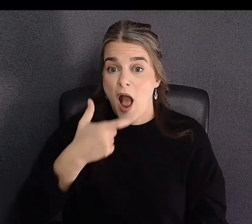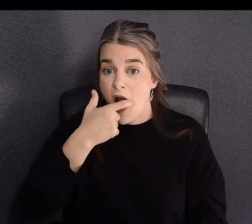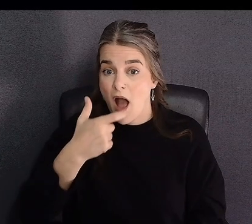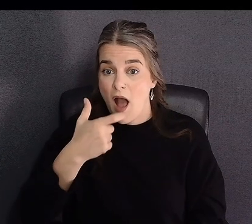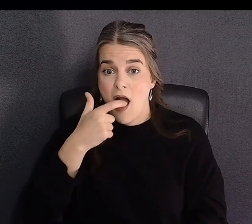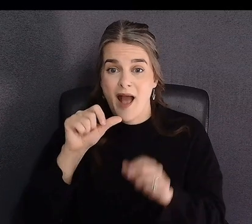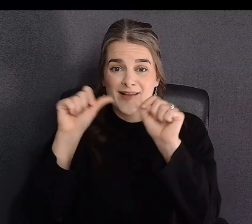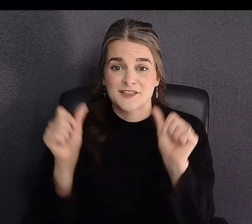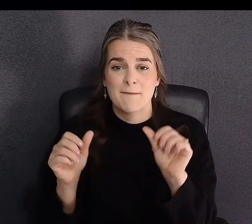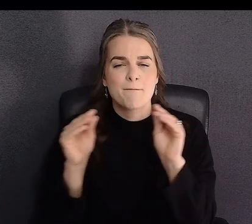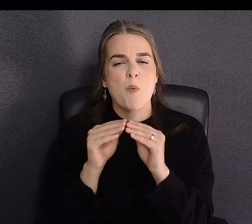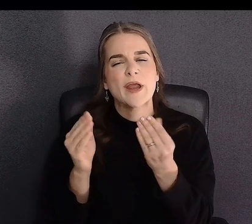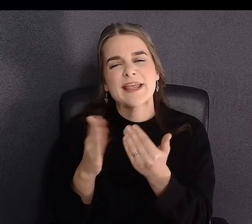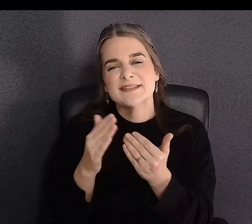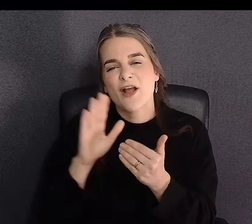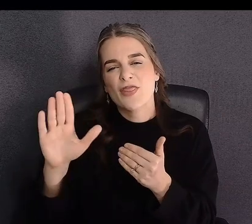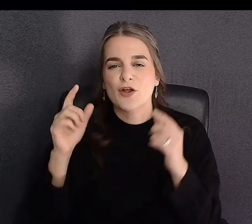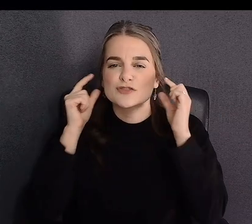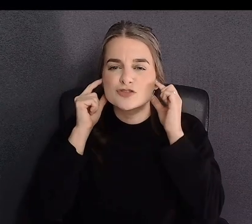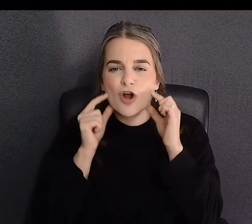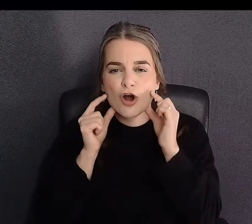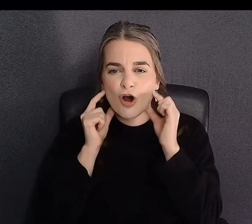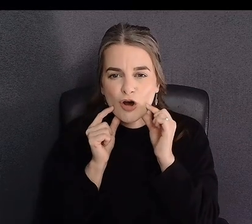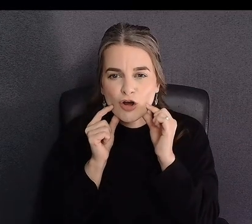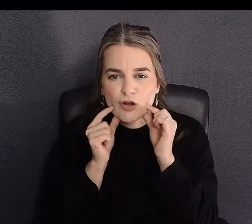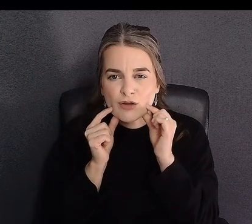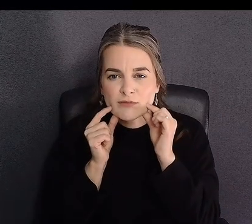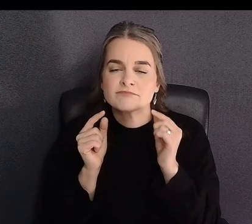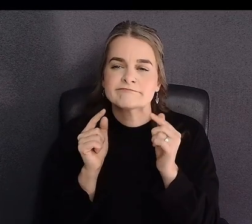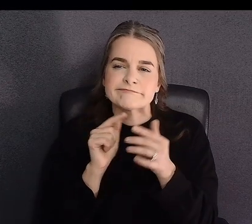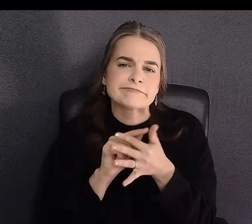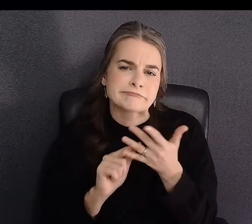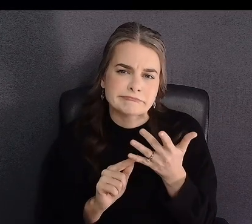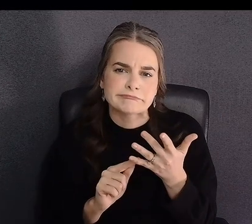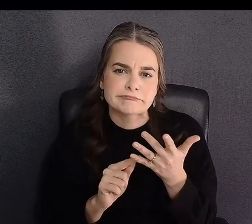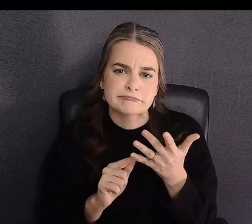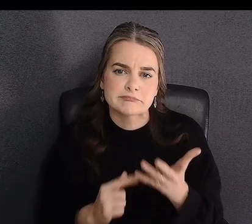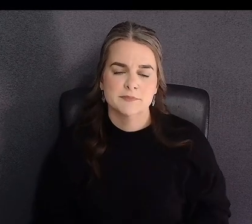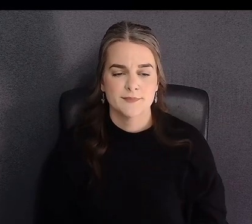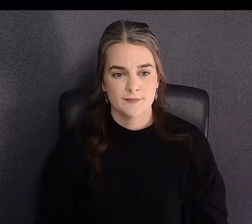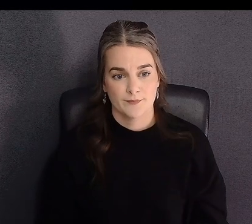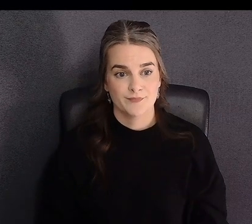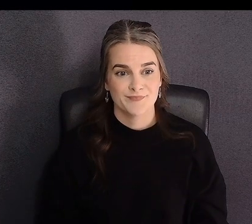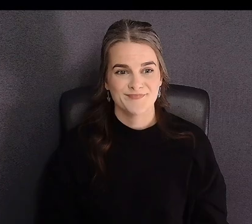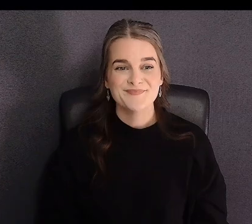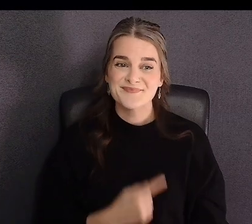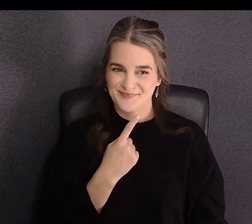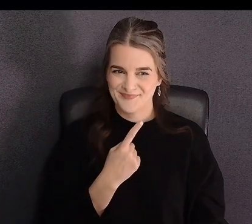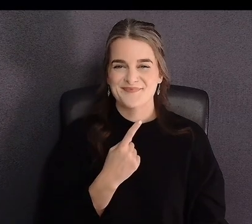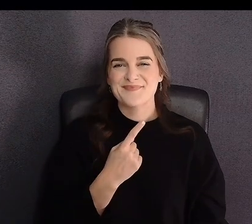They find that it's easier on their jaw, things like that. What else? We have easels.